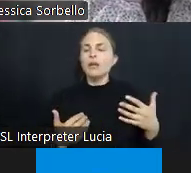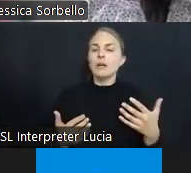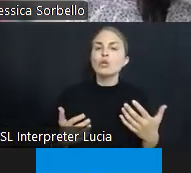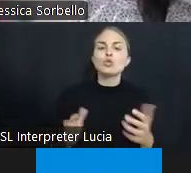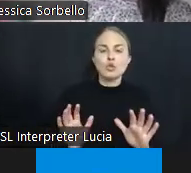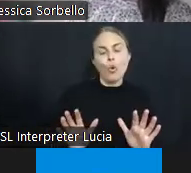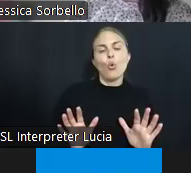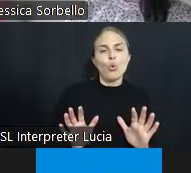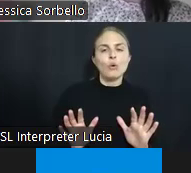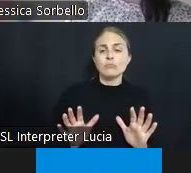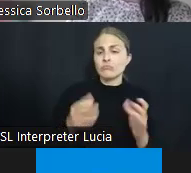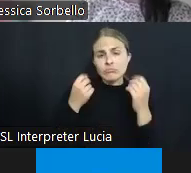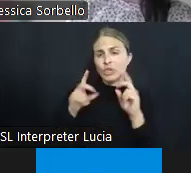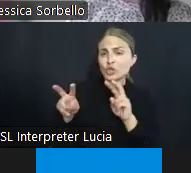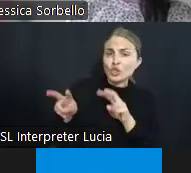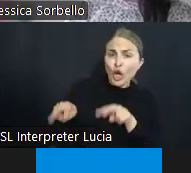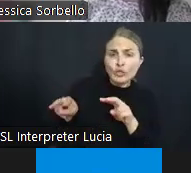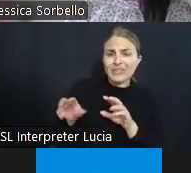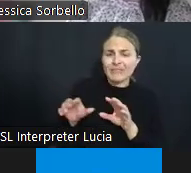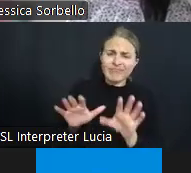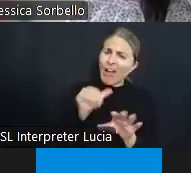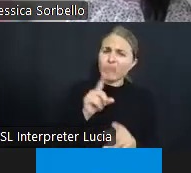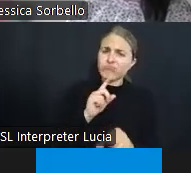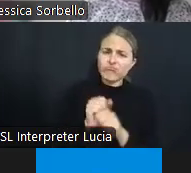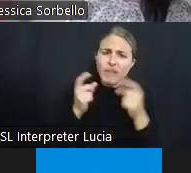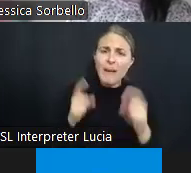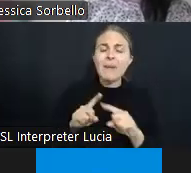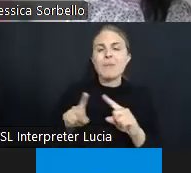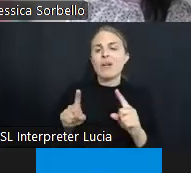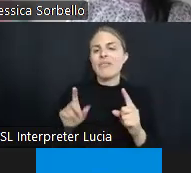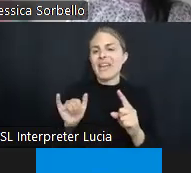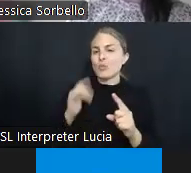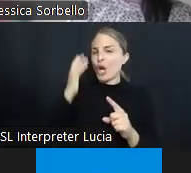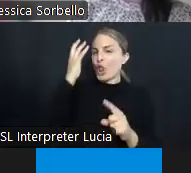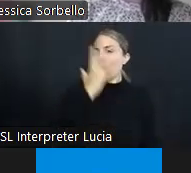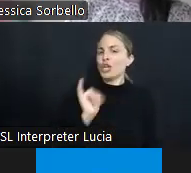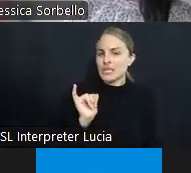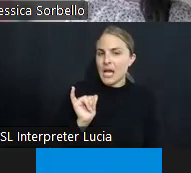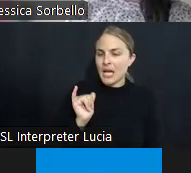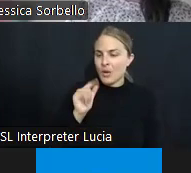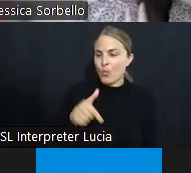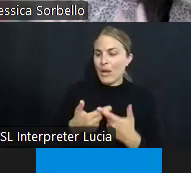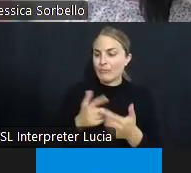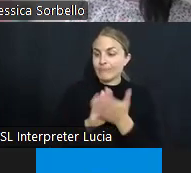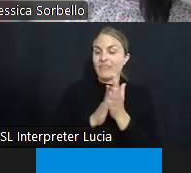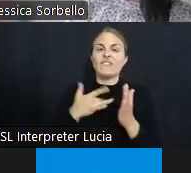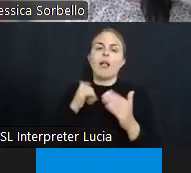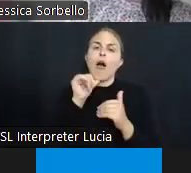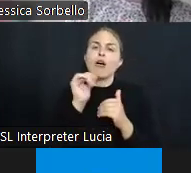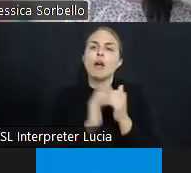own discomfort. Again, we do this to be able to talk about it so we can all have these conversations in